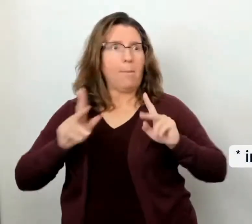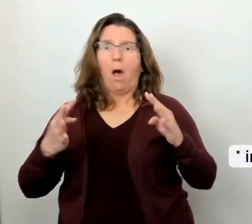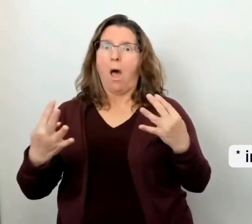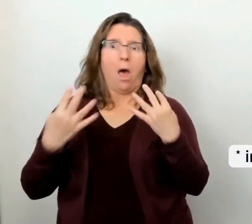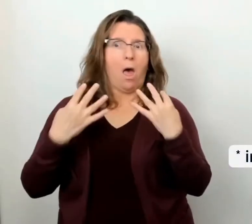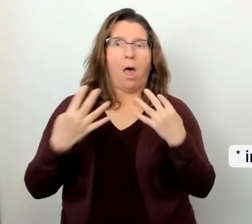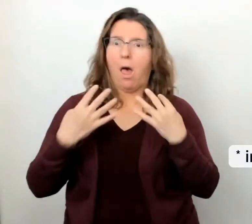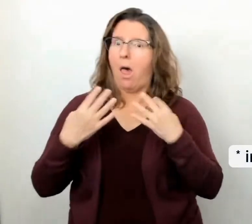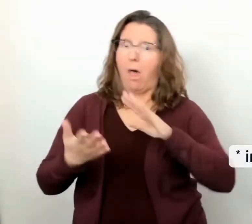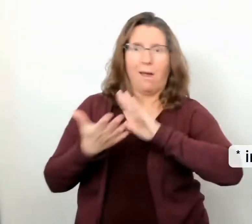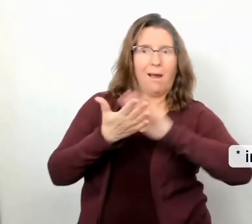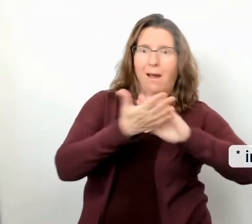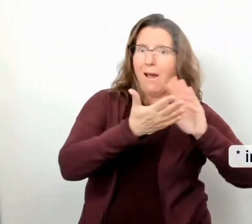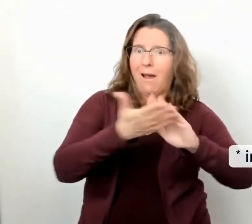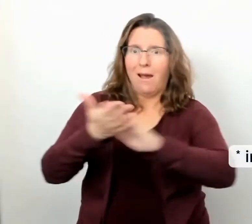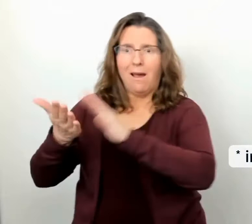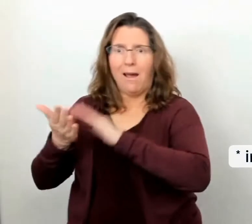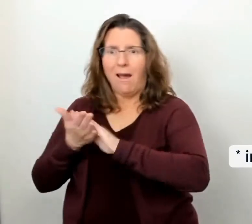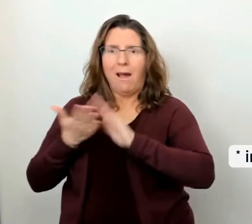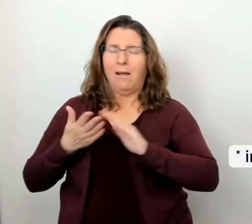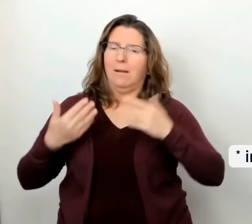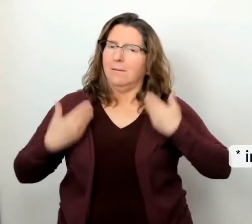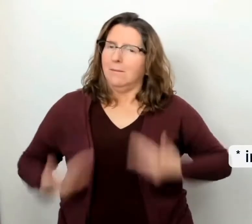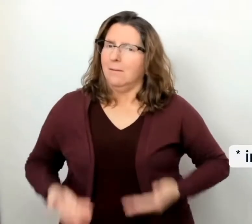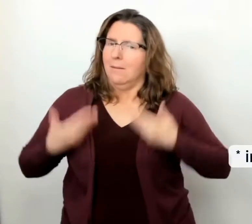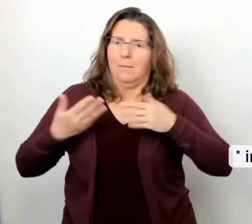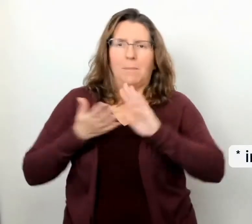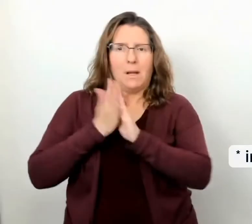Congratulate me on meeting the standards of hearingness despite my deafness.